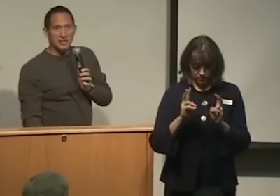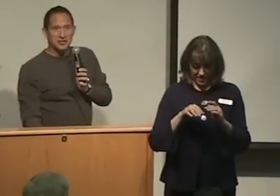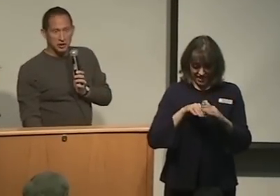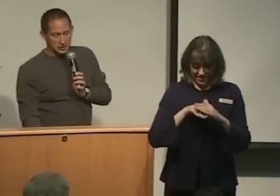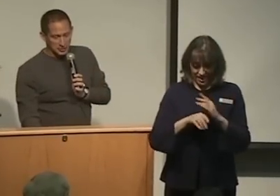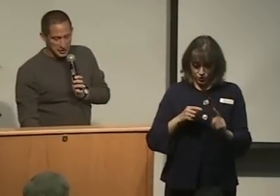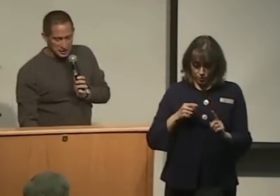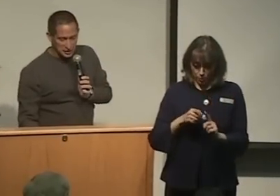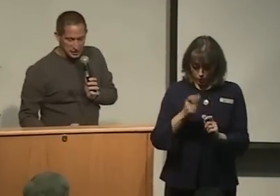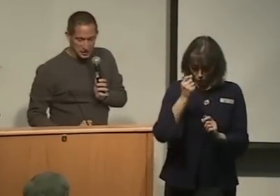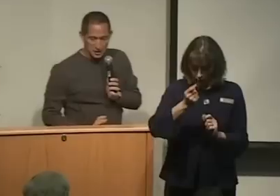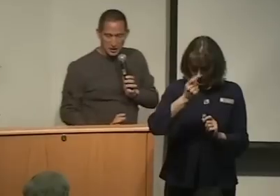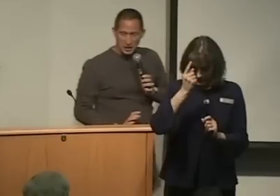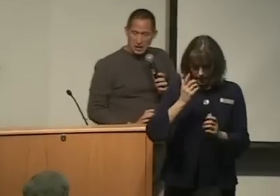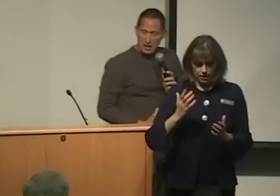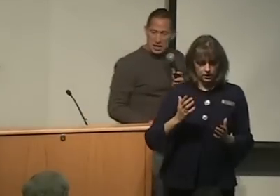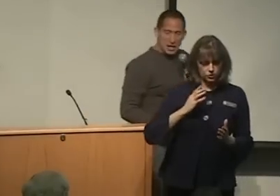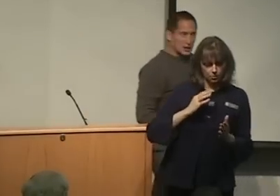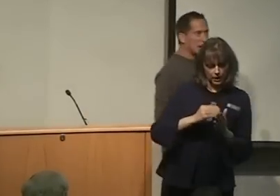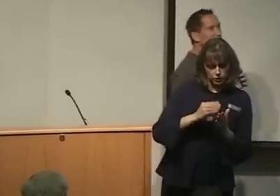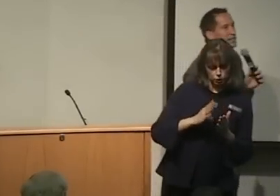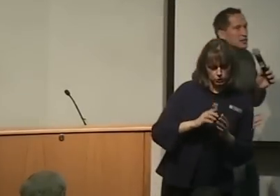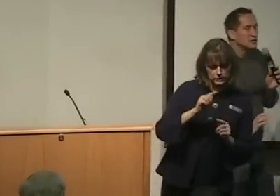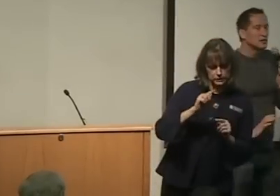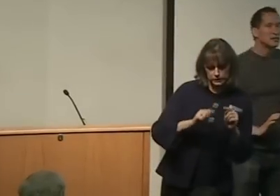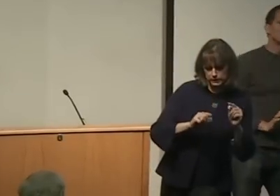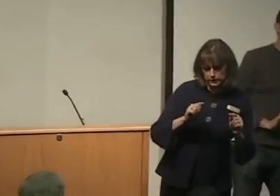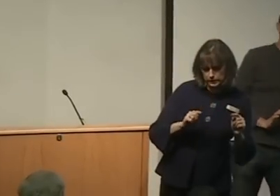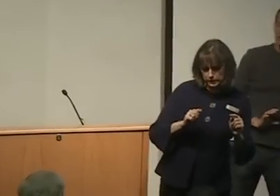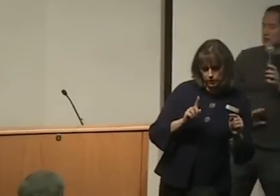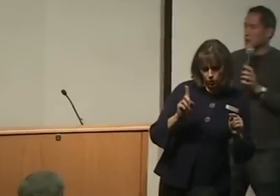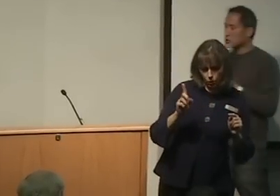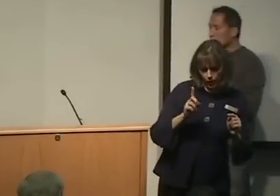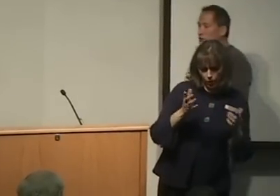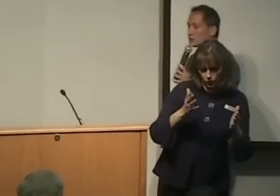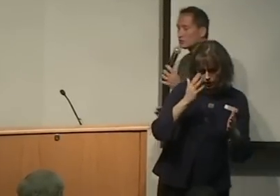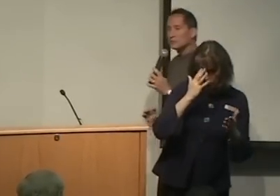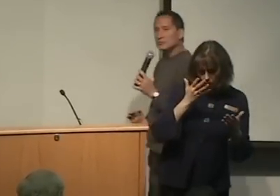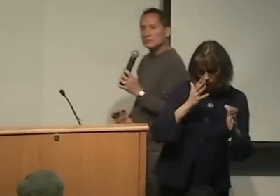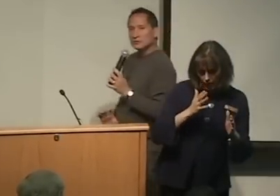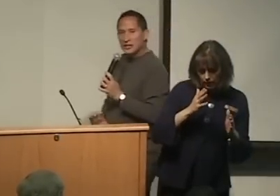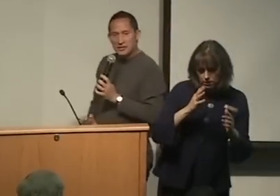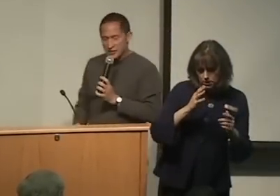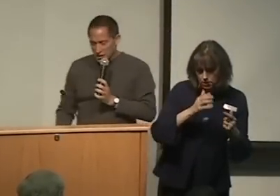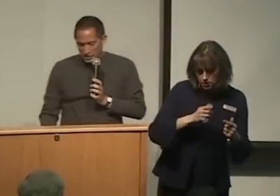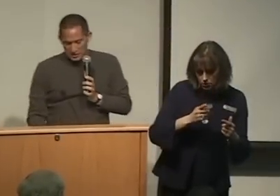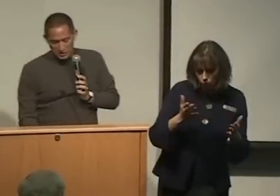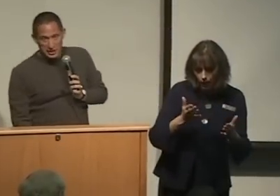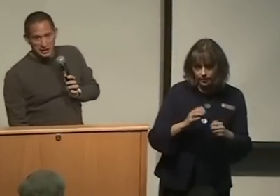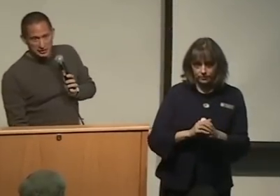What are they struggling with? Content for first exposure, here's a video, here's a reading.